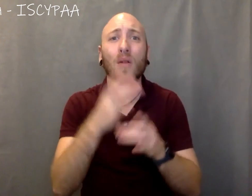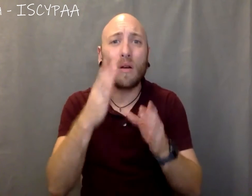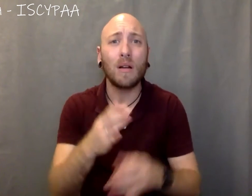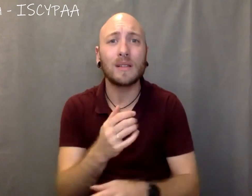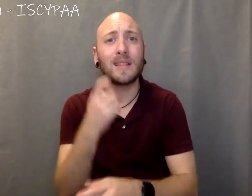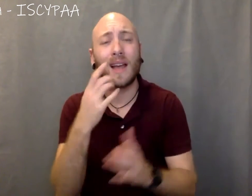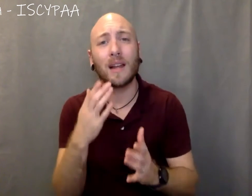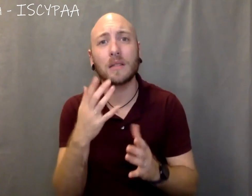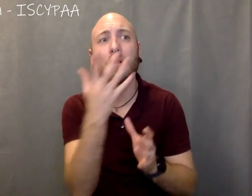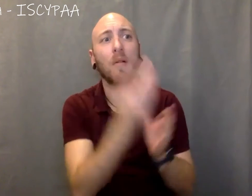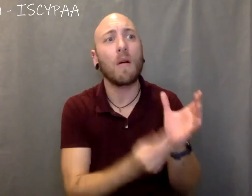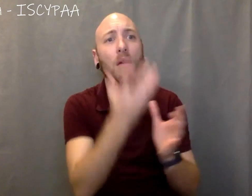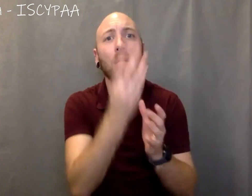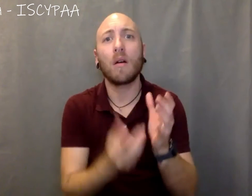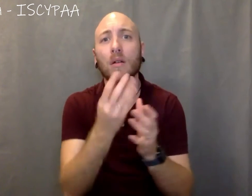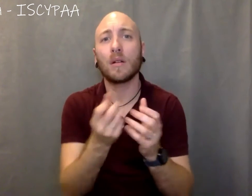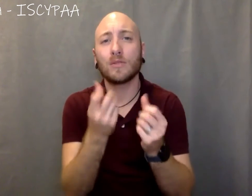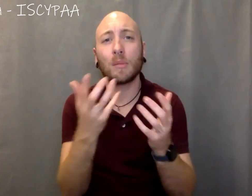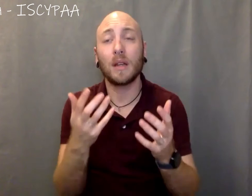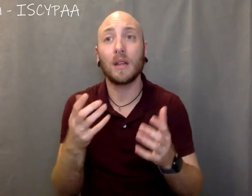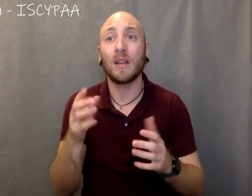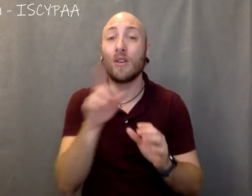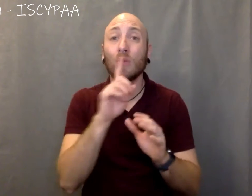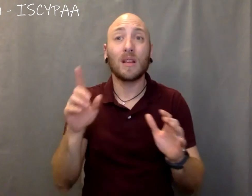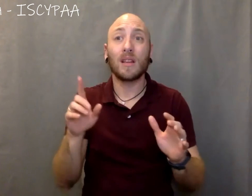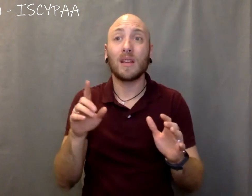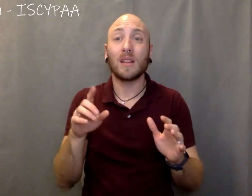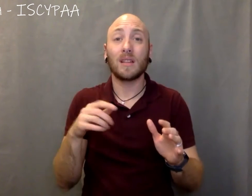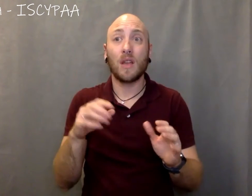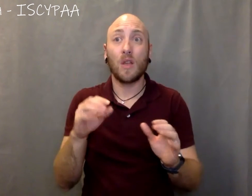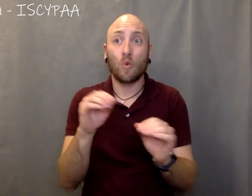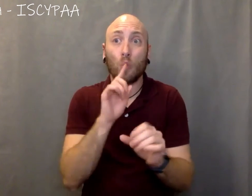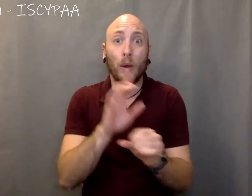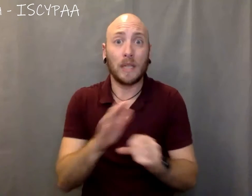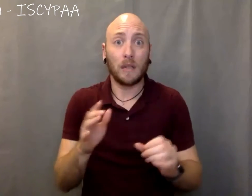I'm not guaranteed anything you know I'm not I'm not guaranteed that if I work the